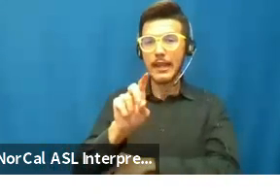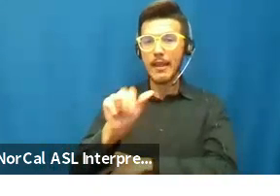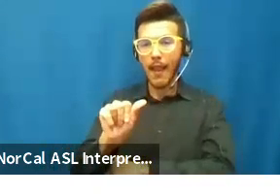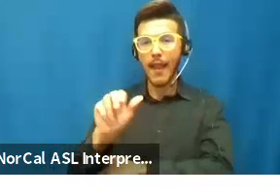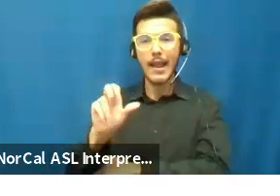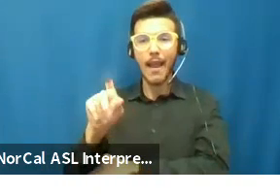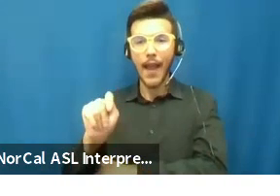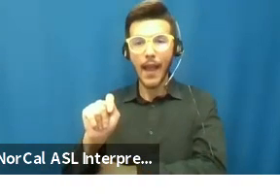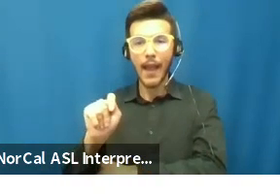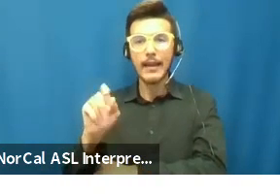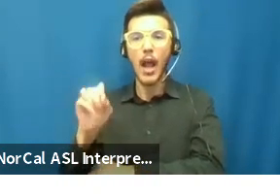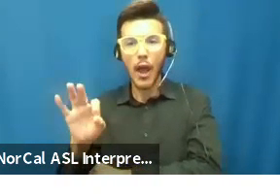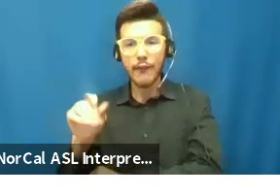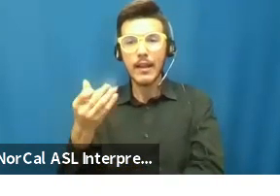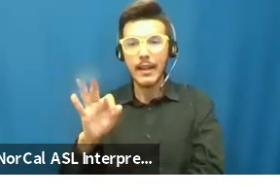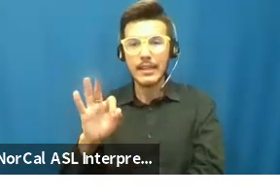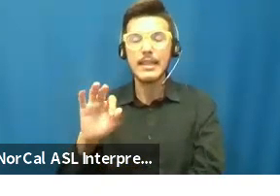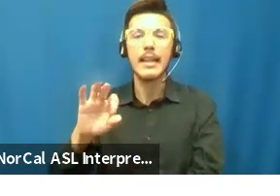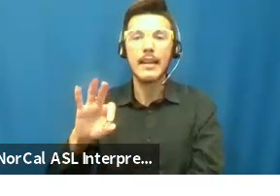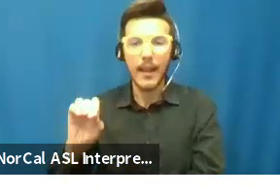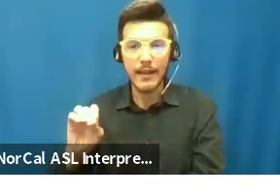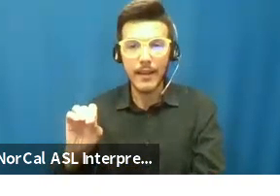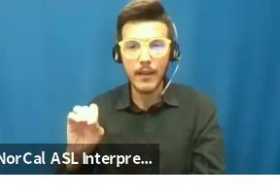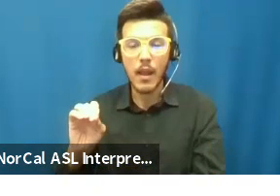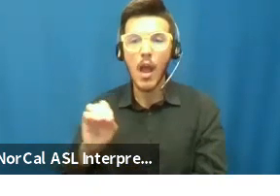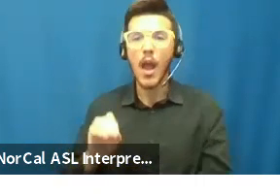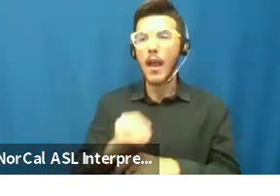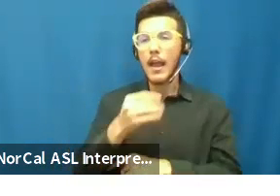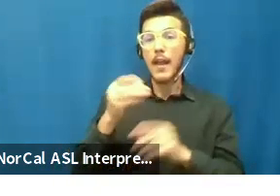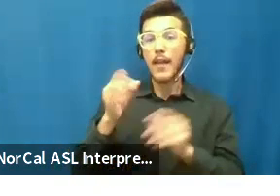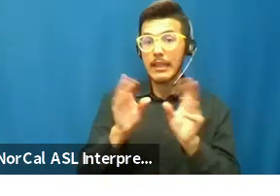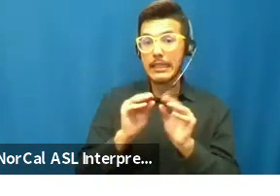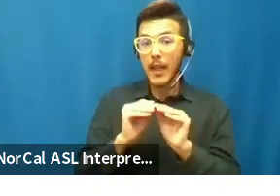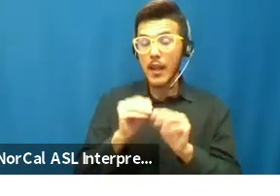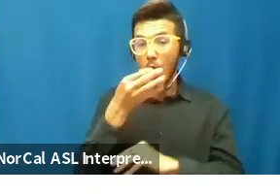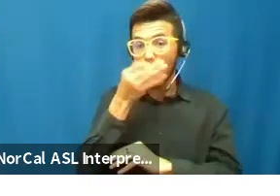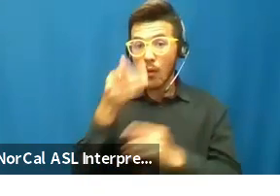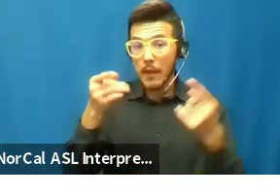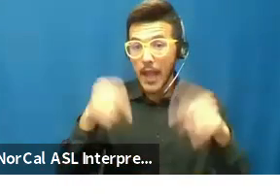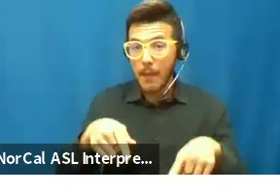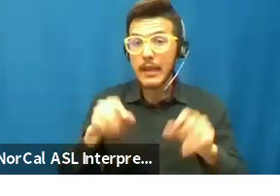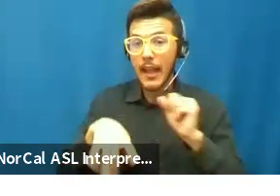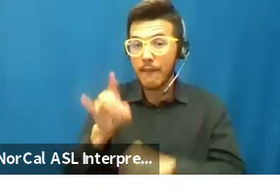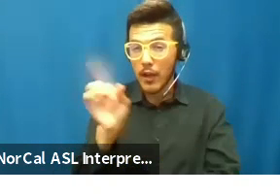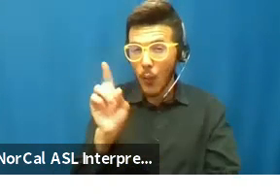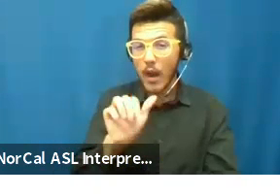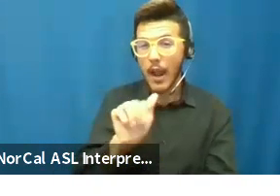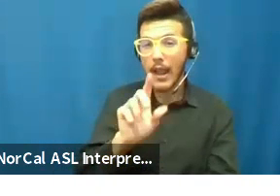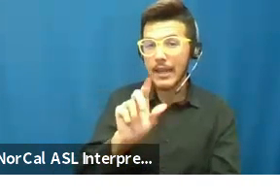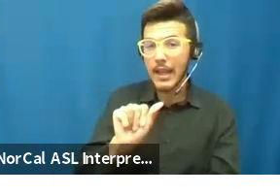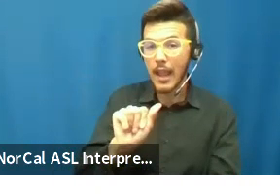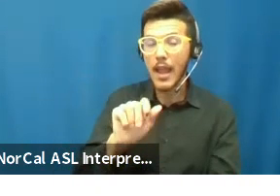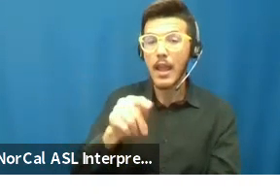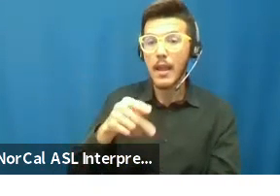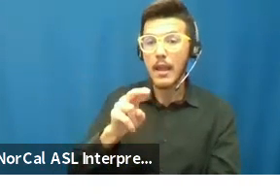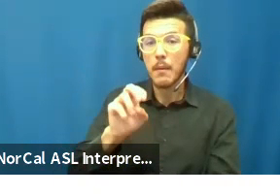the ADA. Upcoming sessions are available at ADApresentations.org under the Schedule tab.